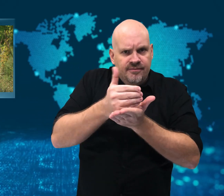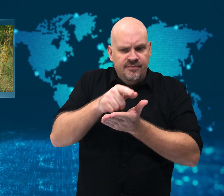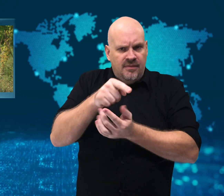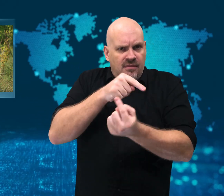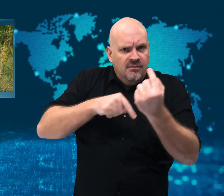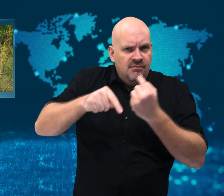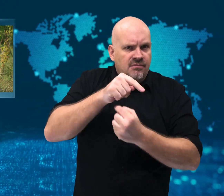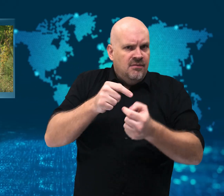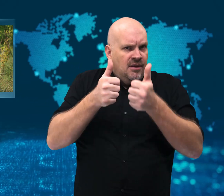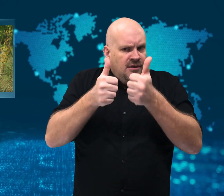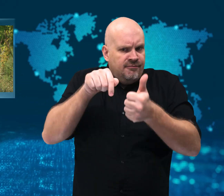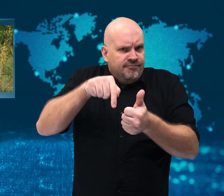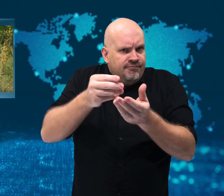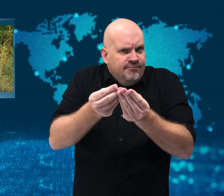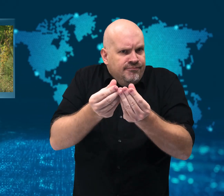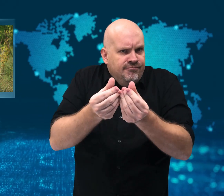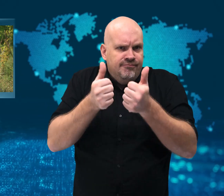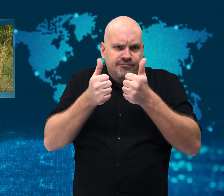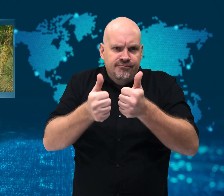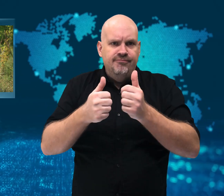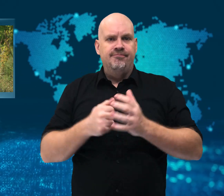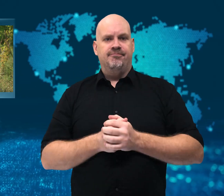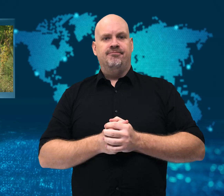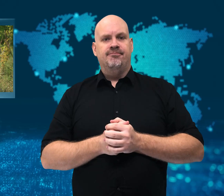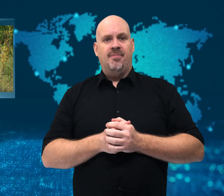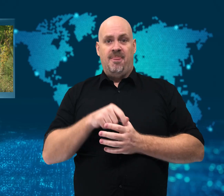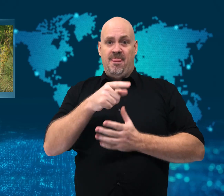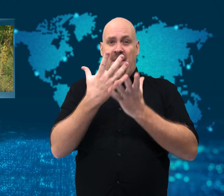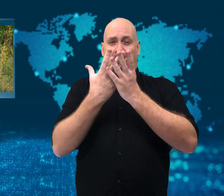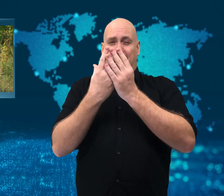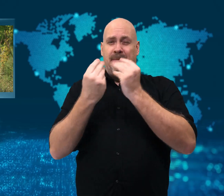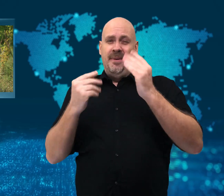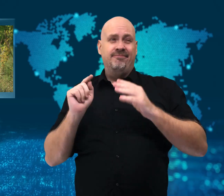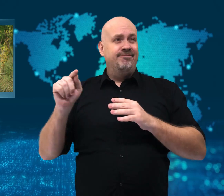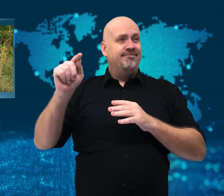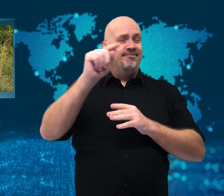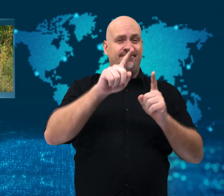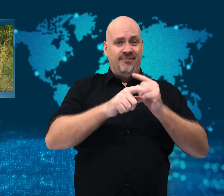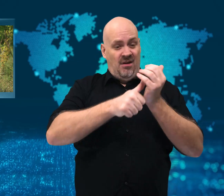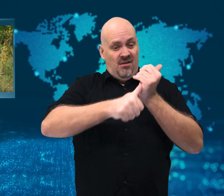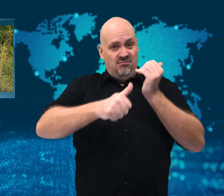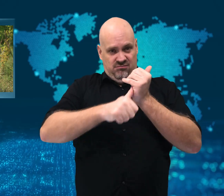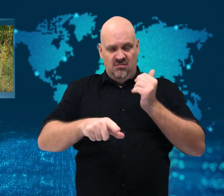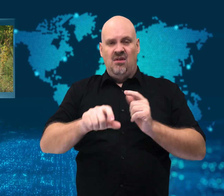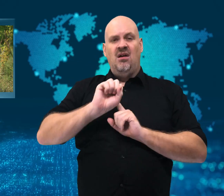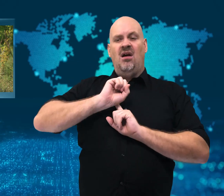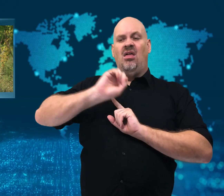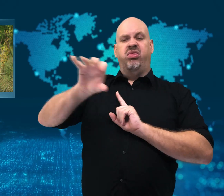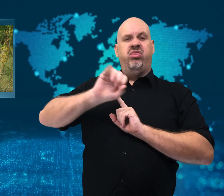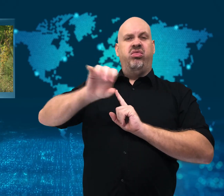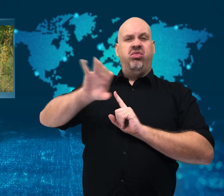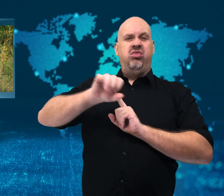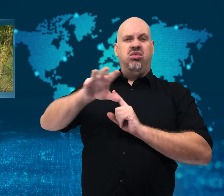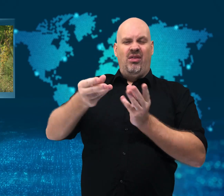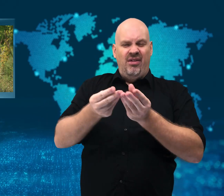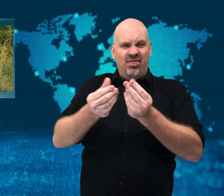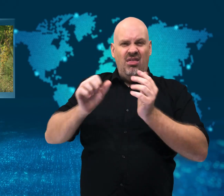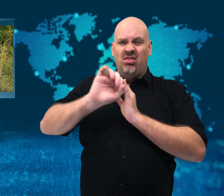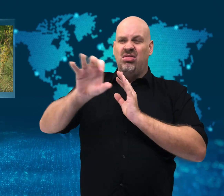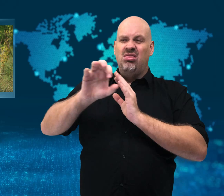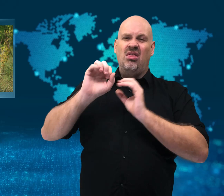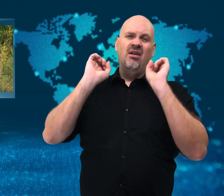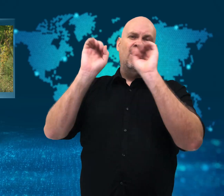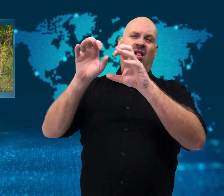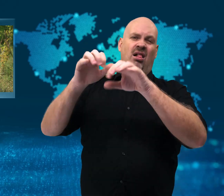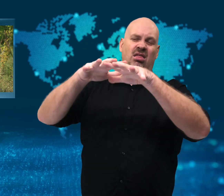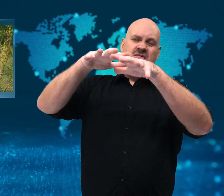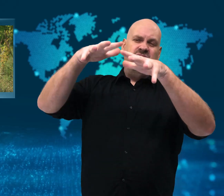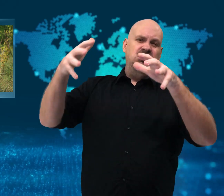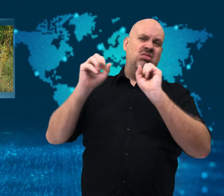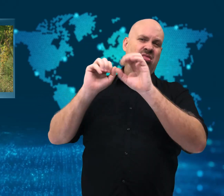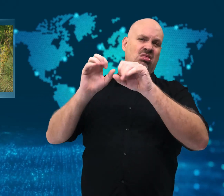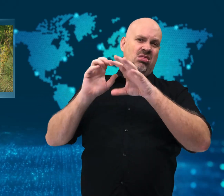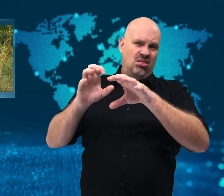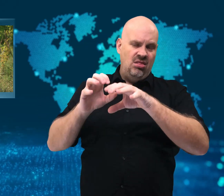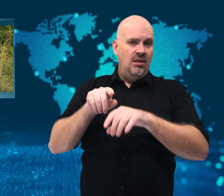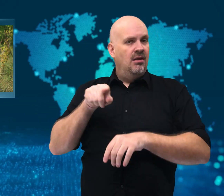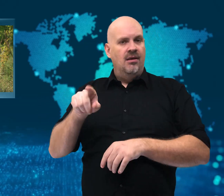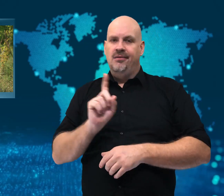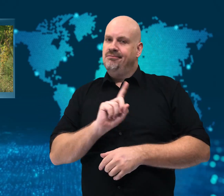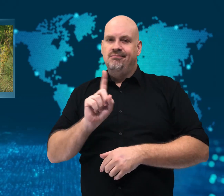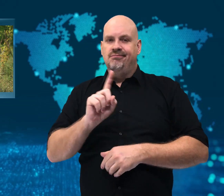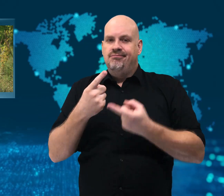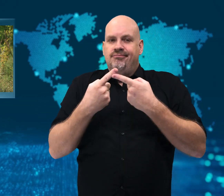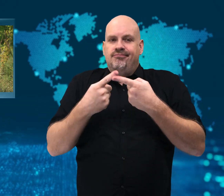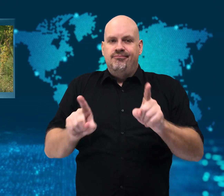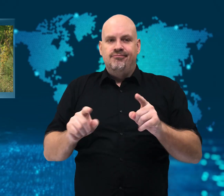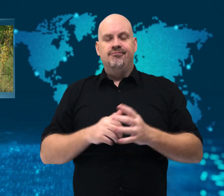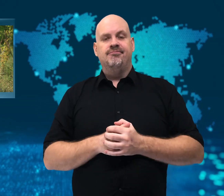It doesn’t transport its waste to a landfill like many sewage centers.